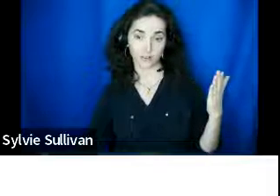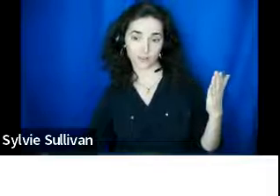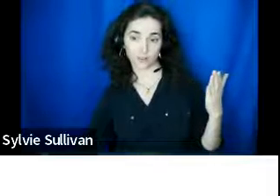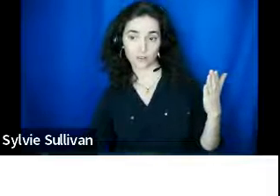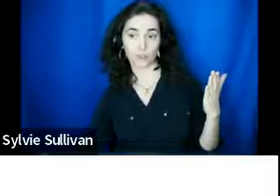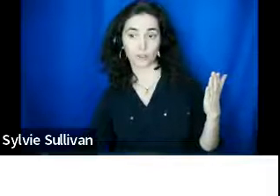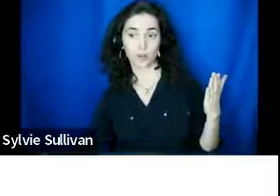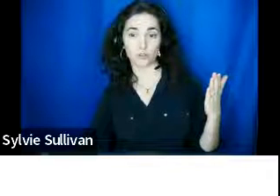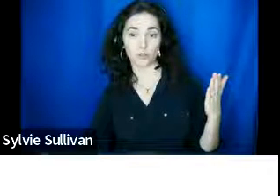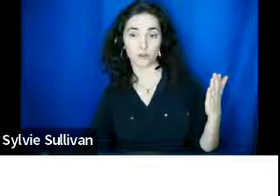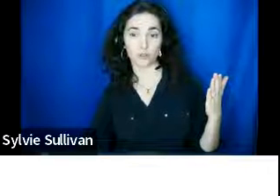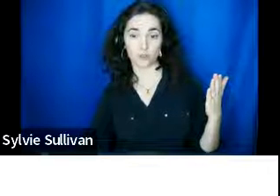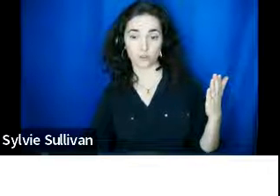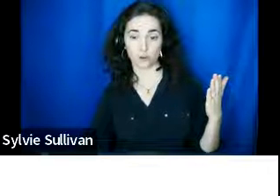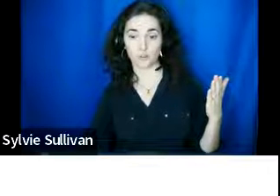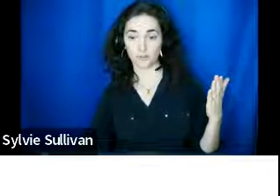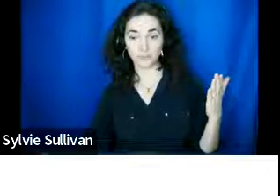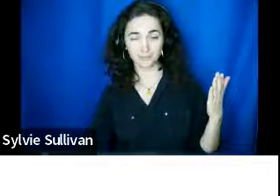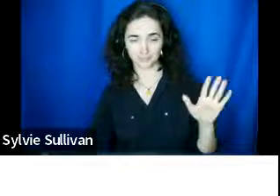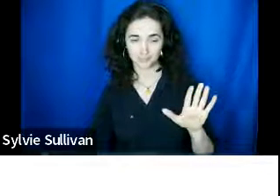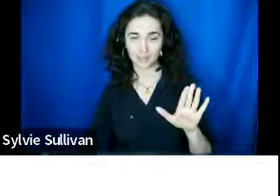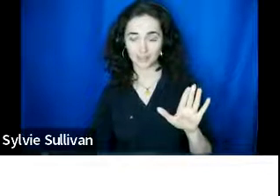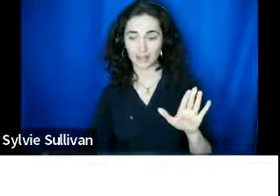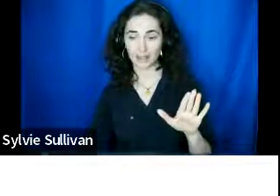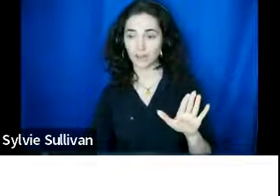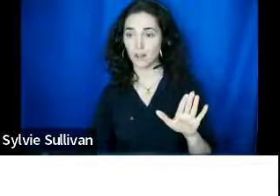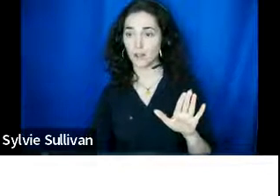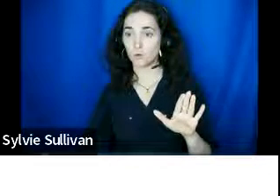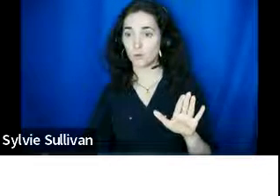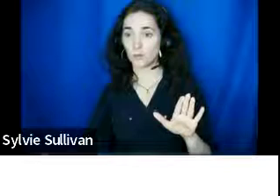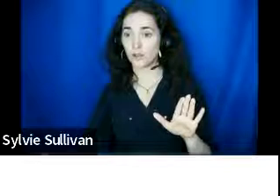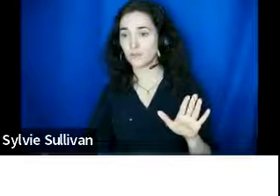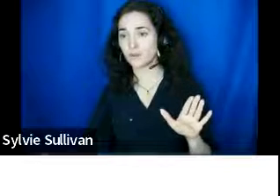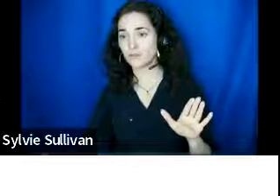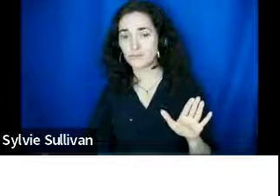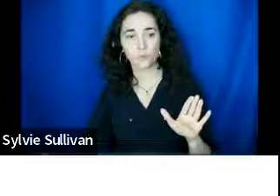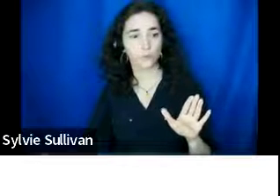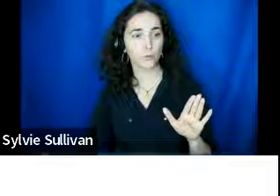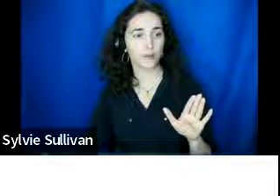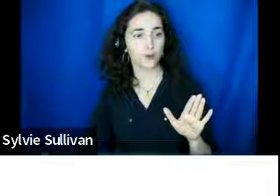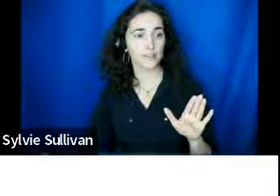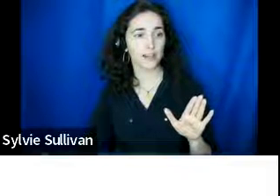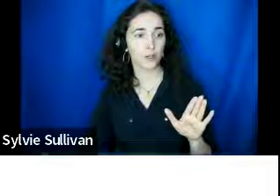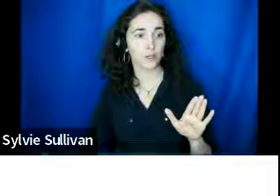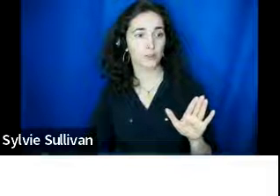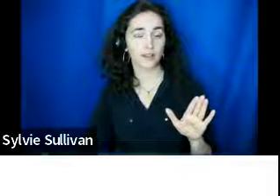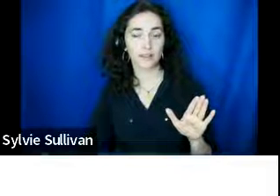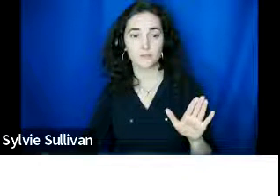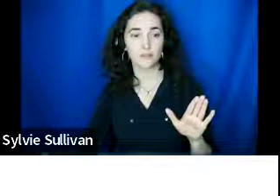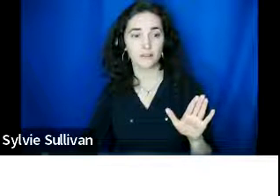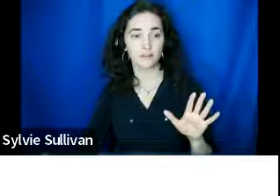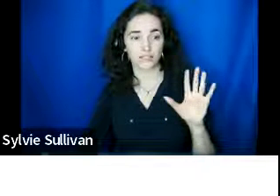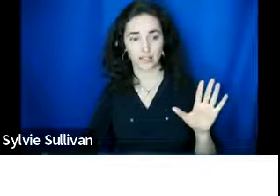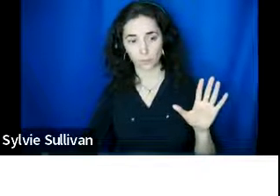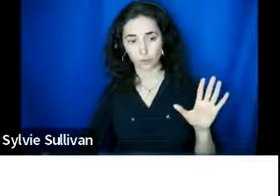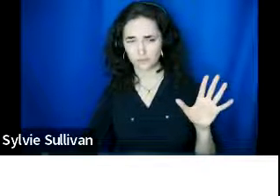These are the top 100 that are used the most often, and we, of course, when using sign language it would not necessarily be the same.